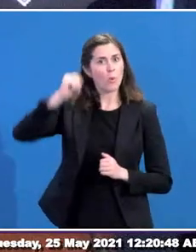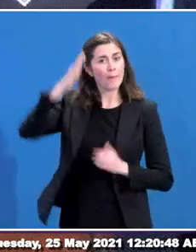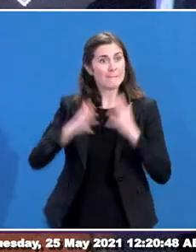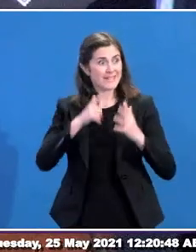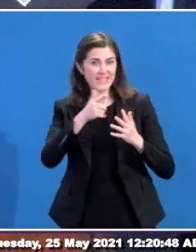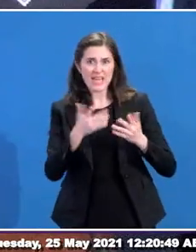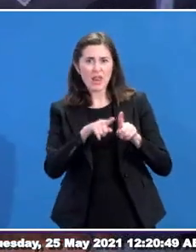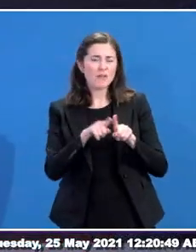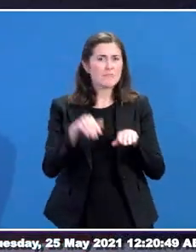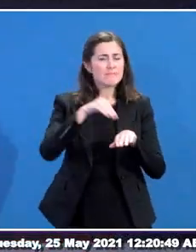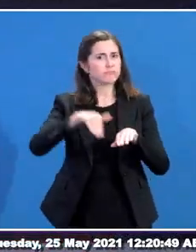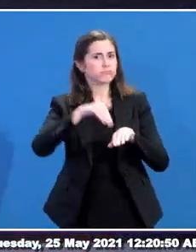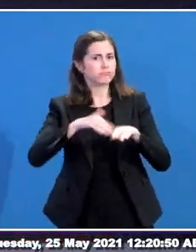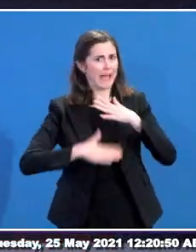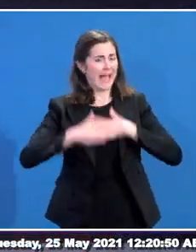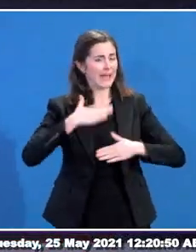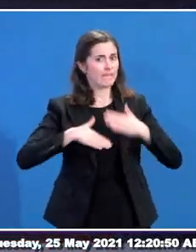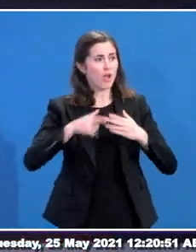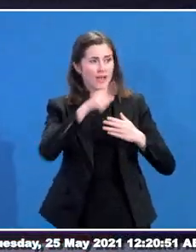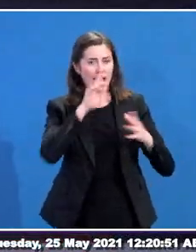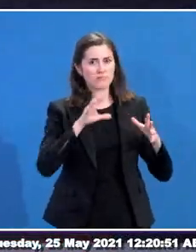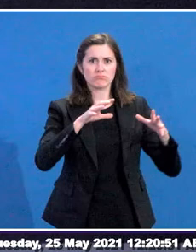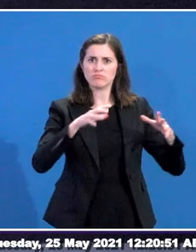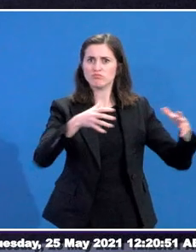Yes. Yeah, my first impressions were that,